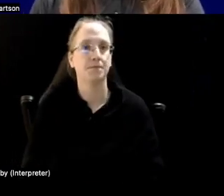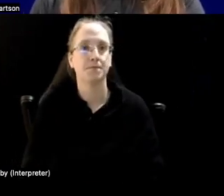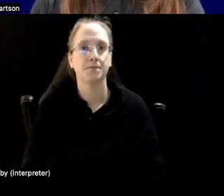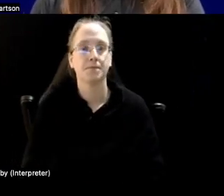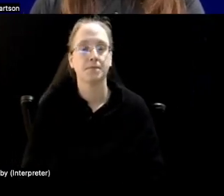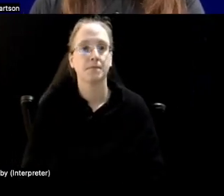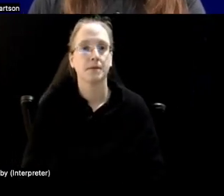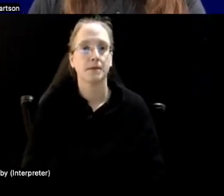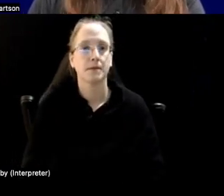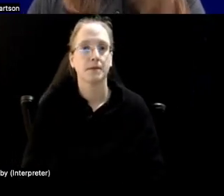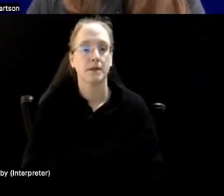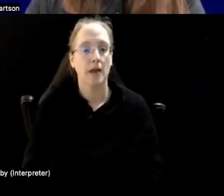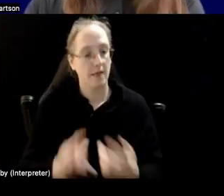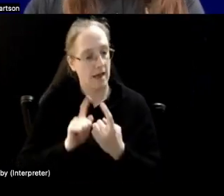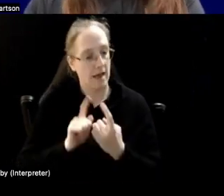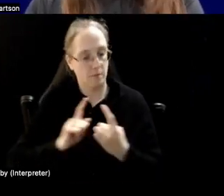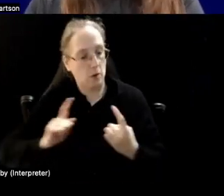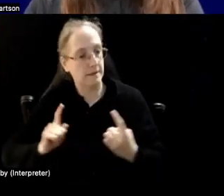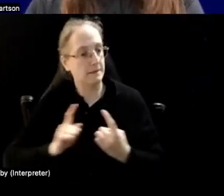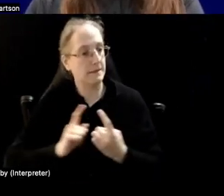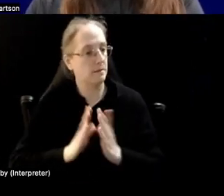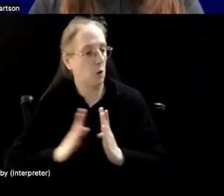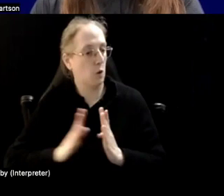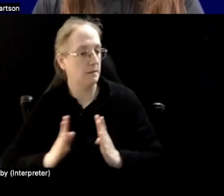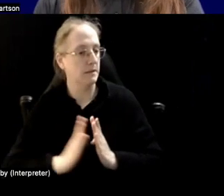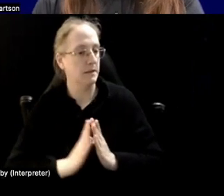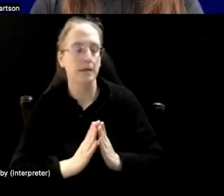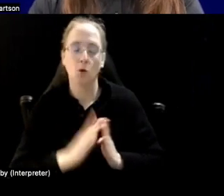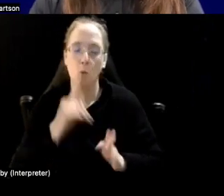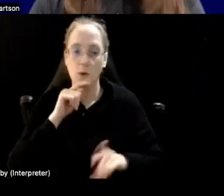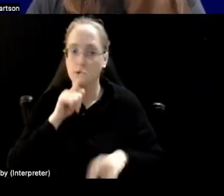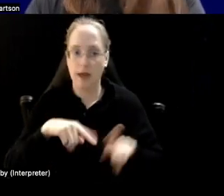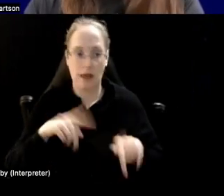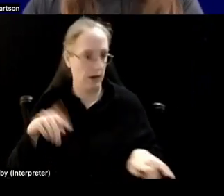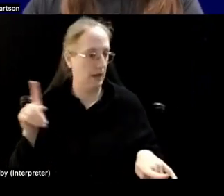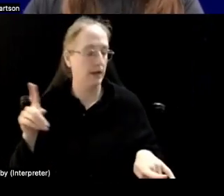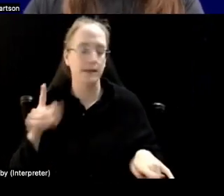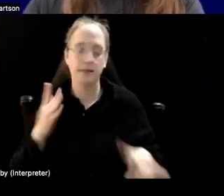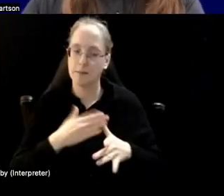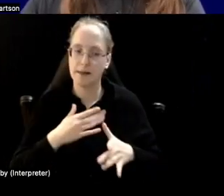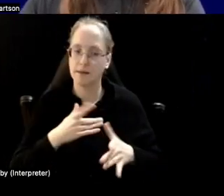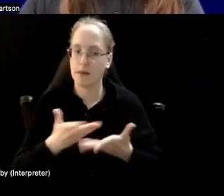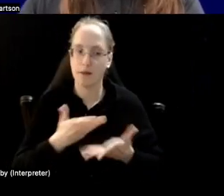change according to the interaction. It is not fixed and it will ebb and flow and